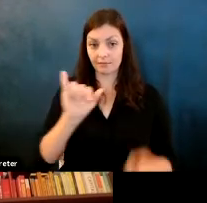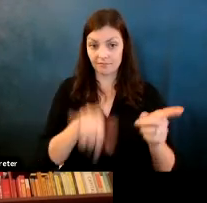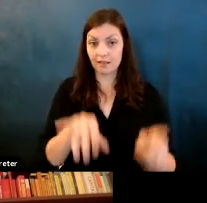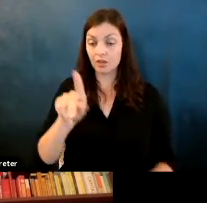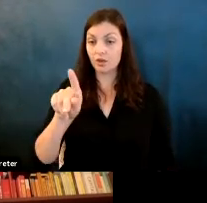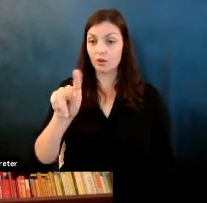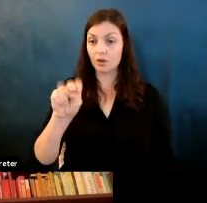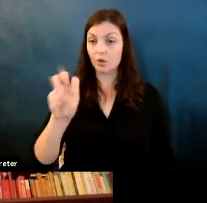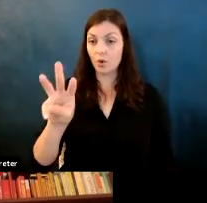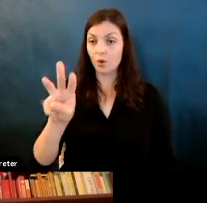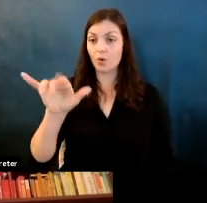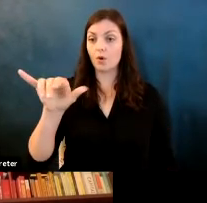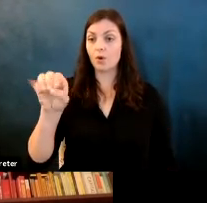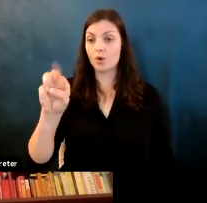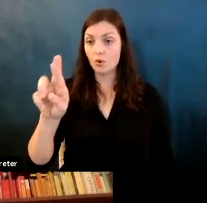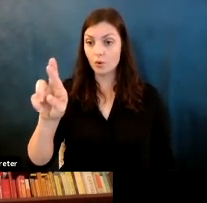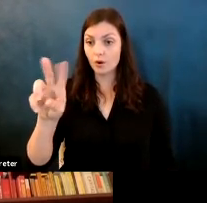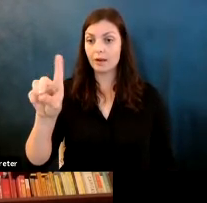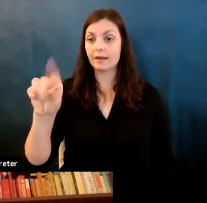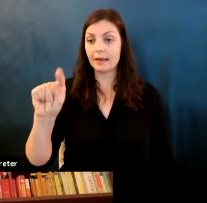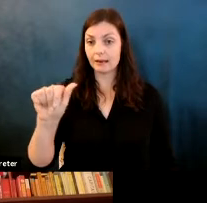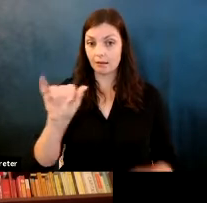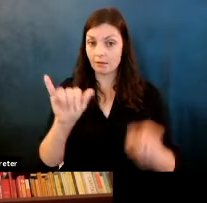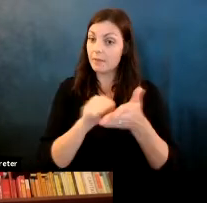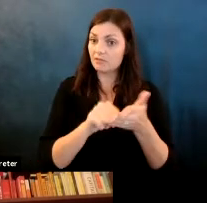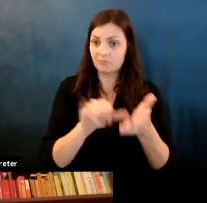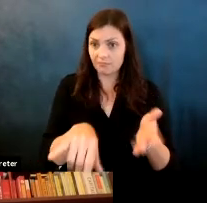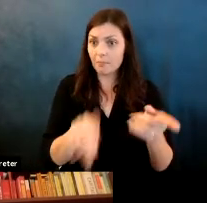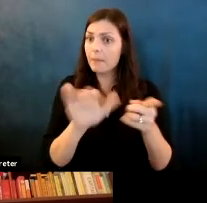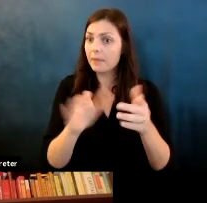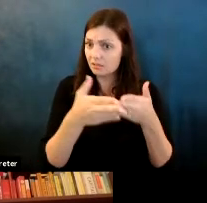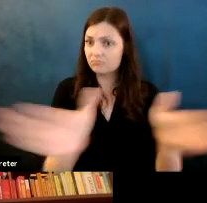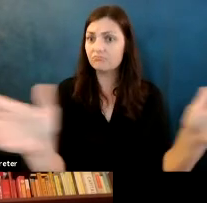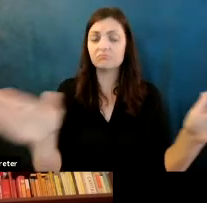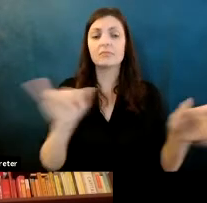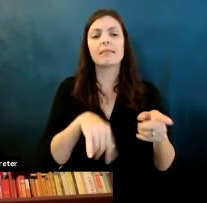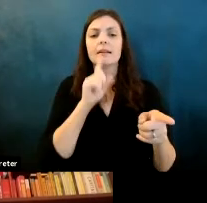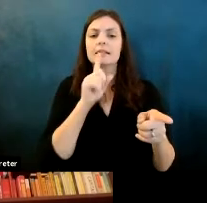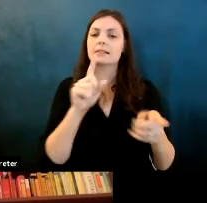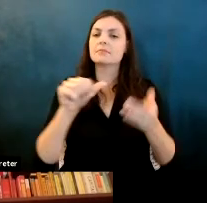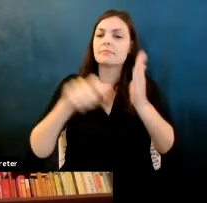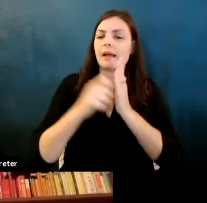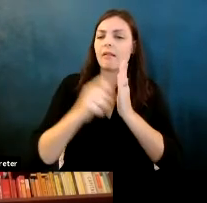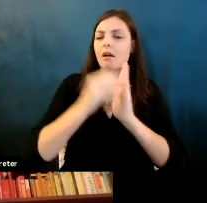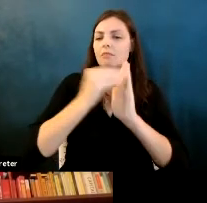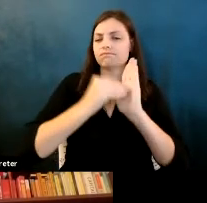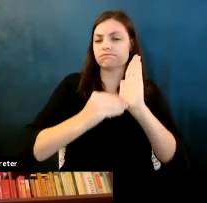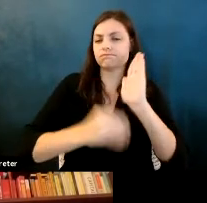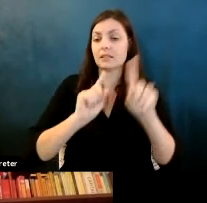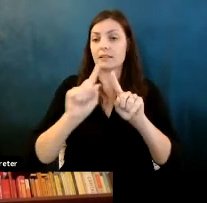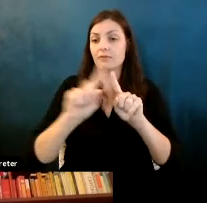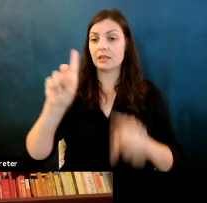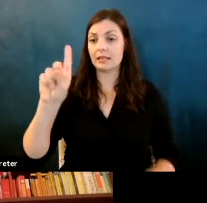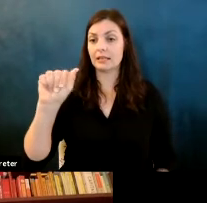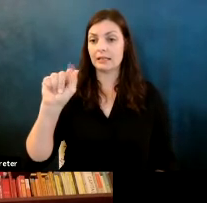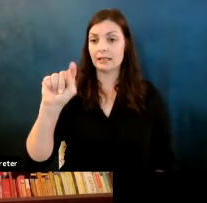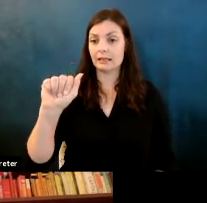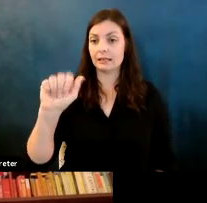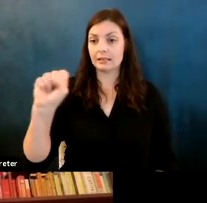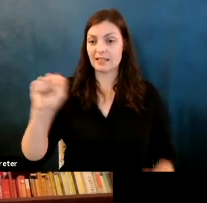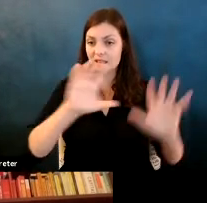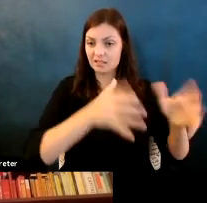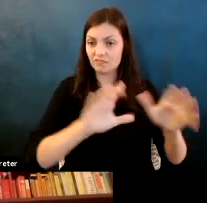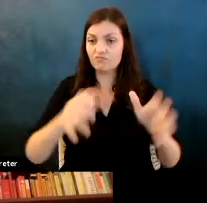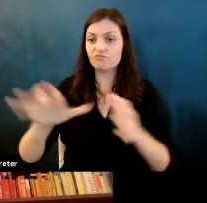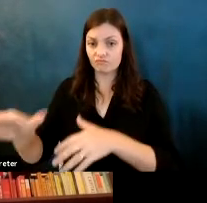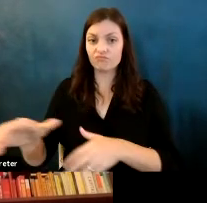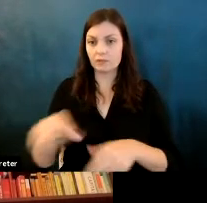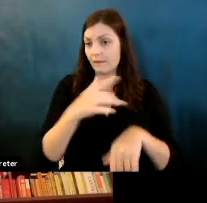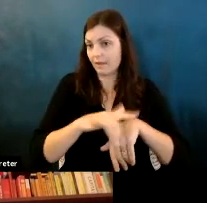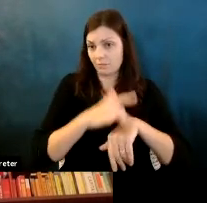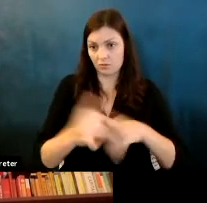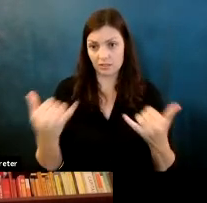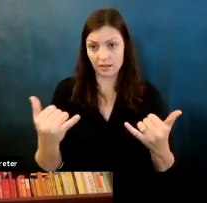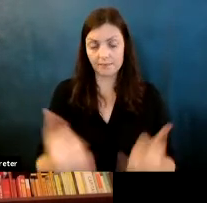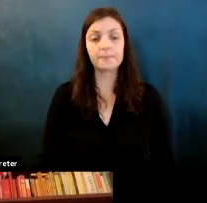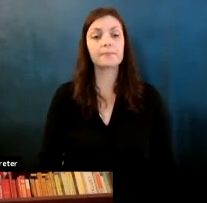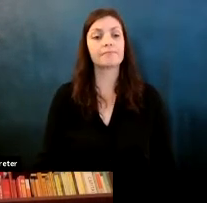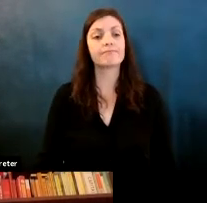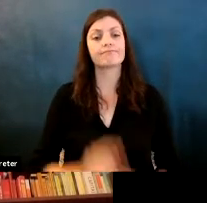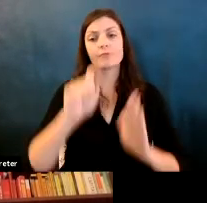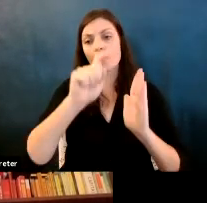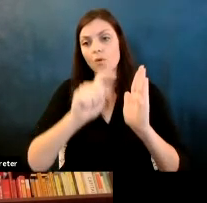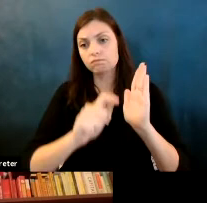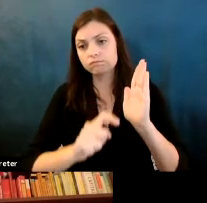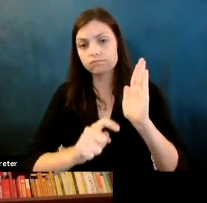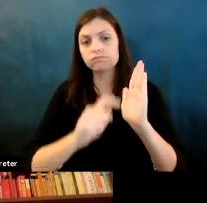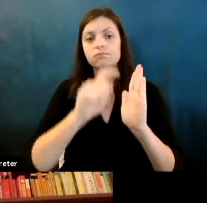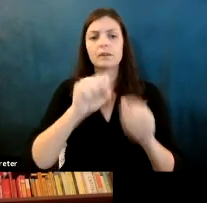Fernanda Viegas: Page, as I said, this is public for everyone, and this is a catalog of data sets that are visible today with know your data okay so i'm just going to scroll here, you see that it gives you a little bit of a sneak peek.